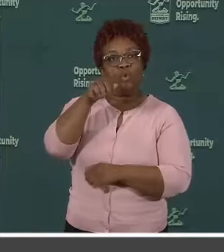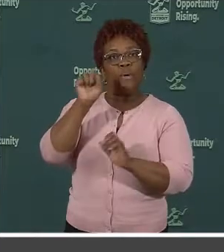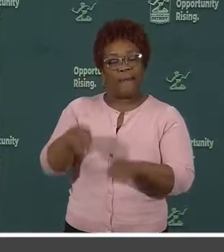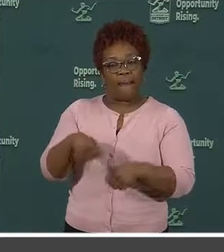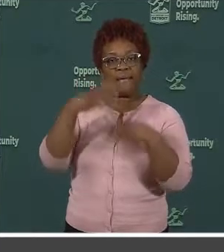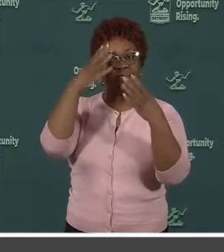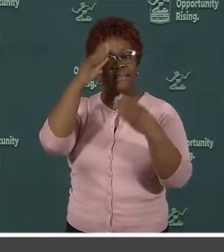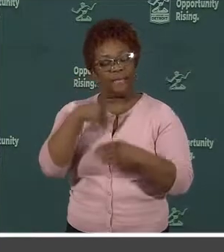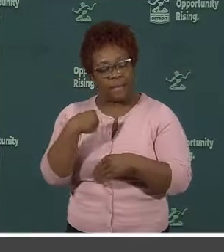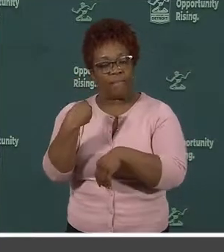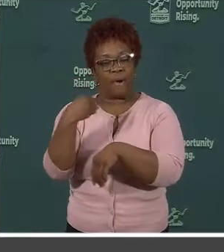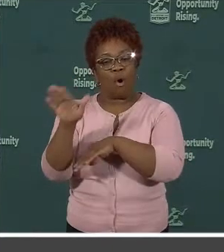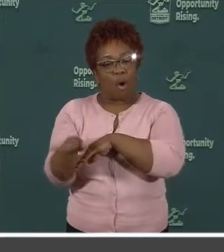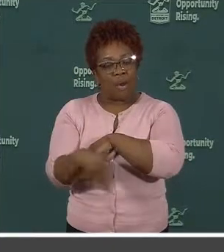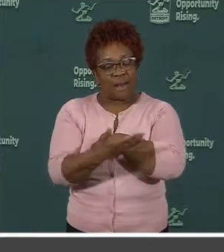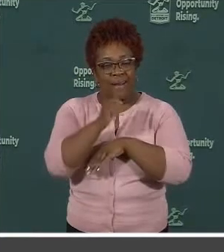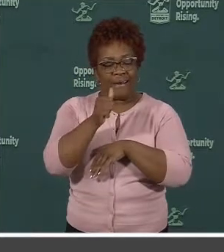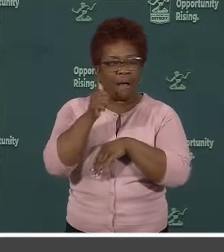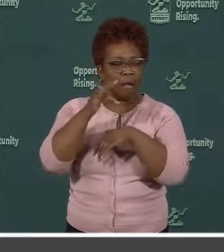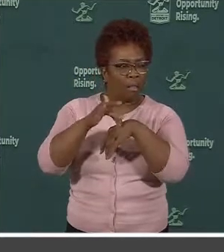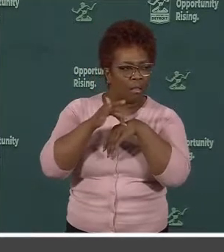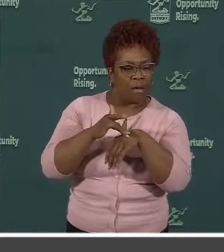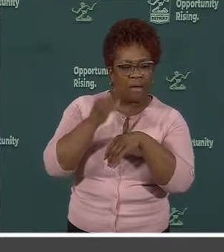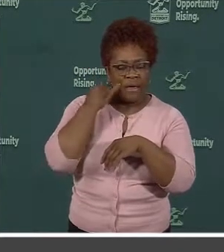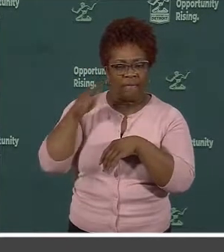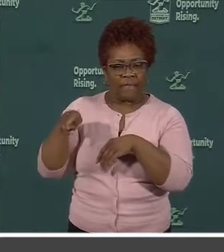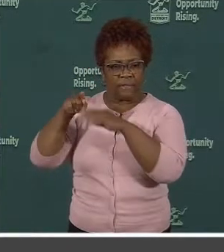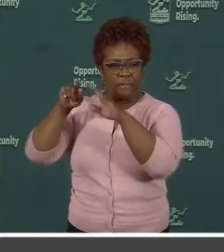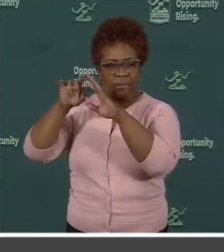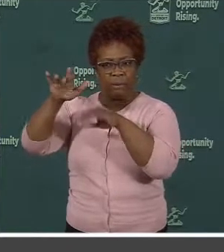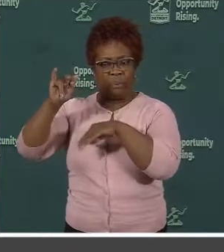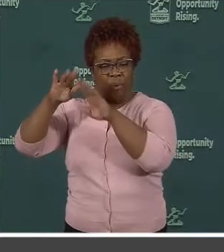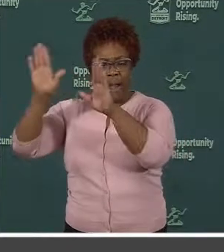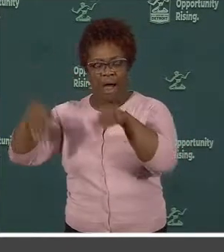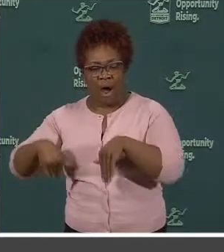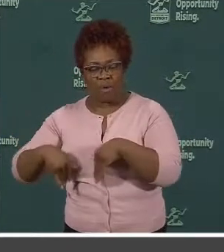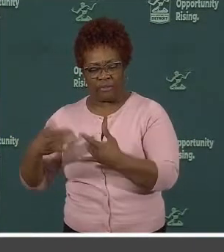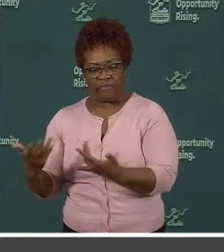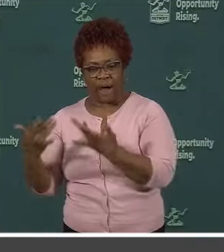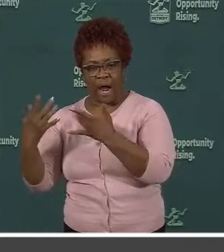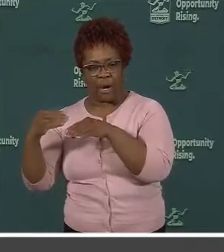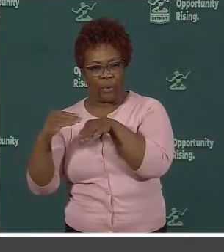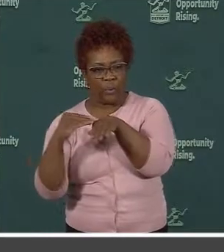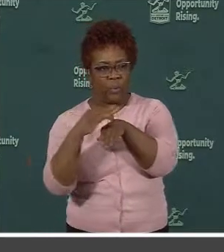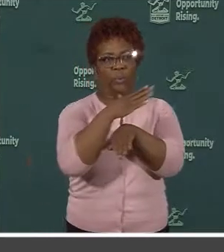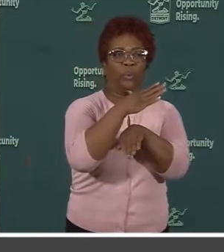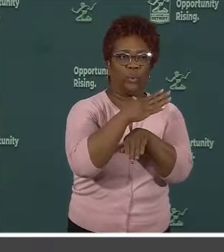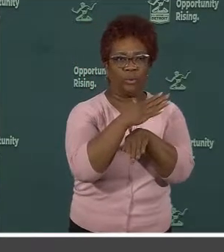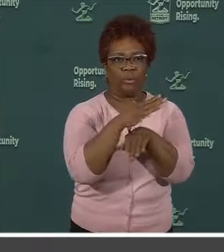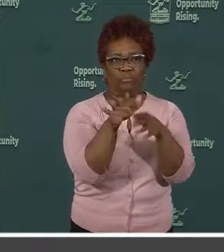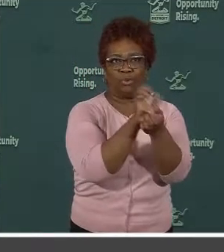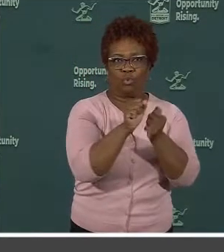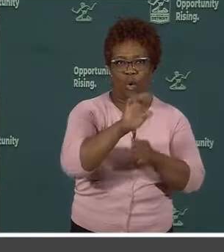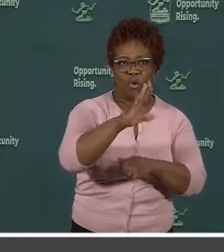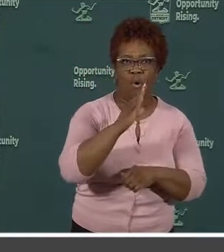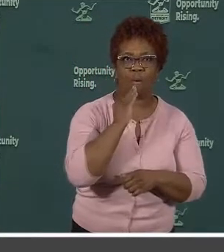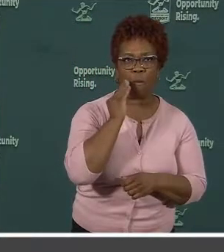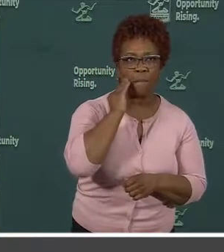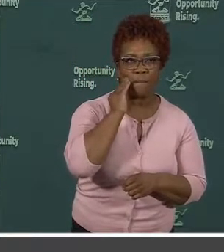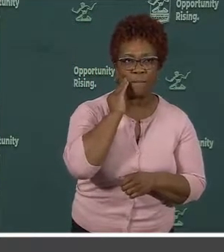THAT THE VACANT HOUSE NEXT YEAR IS GOING TO CATCH FIRE AND SPREAD TO YOUR HOUSE AND YOU CAN SEE HOW IT'S MAKING THE REMAINING NEIGHBORS